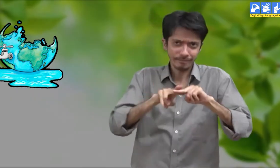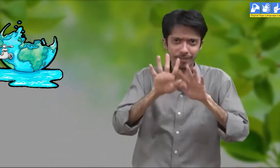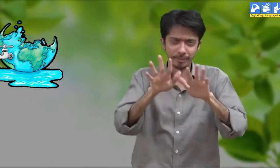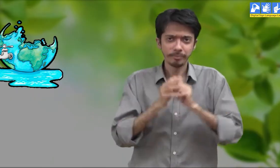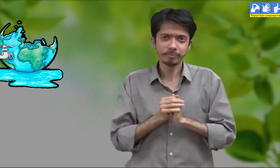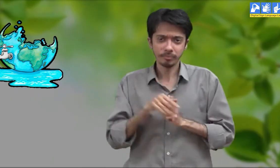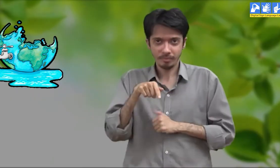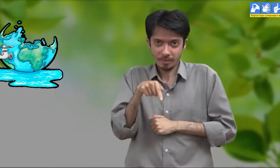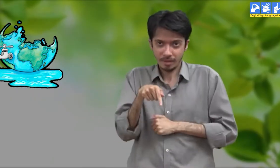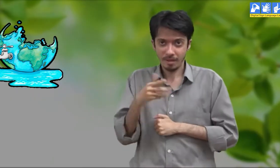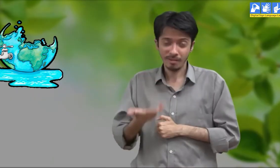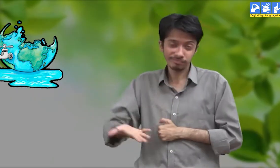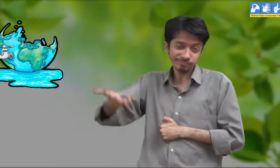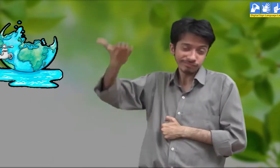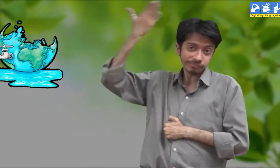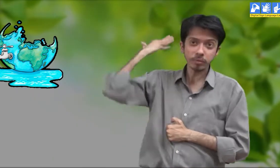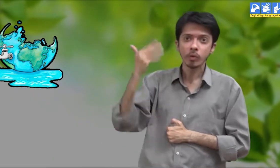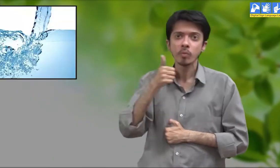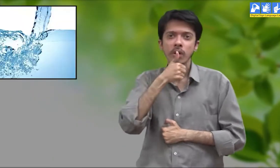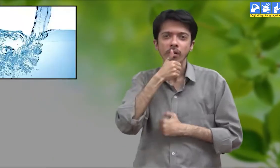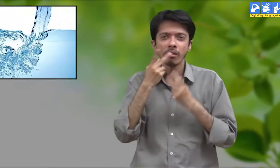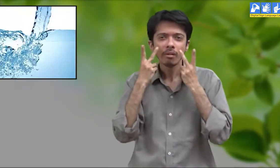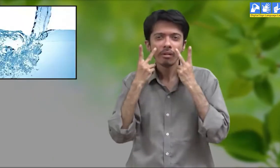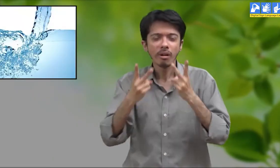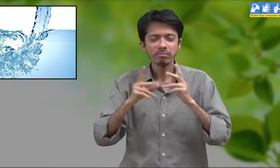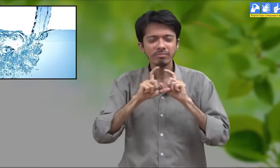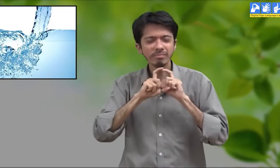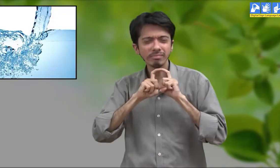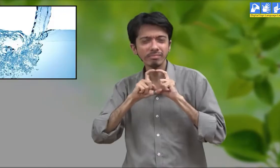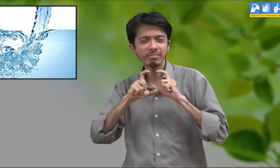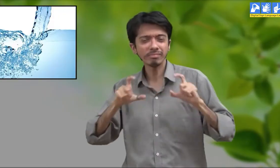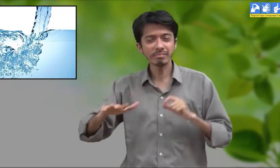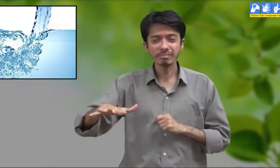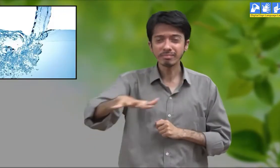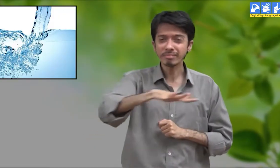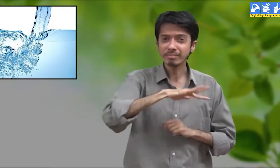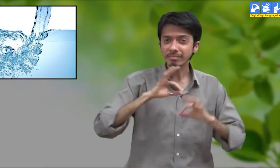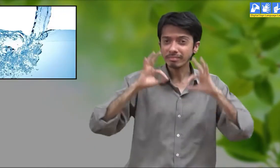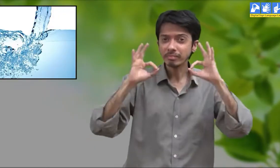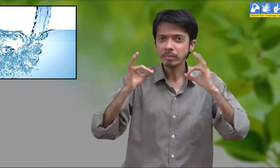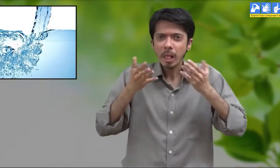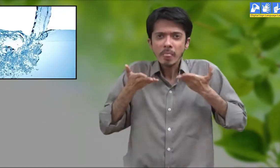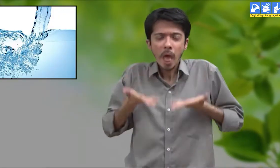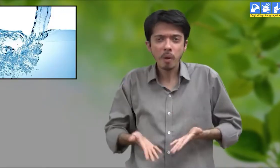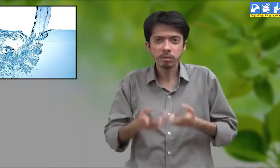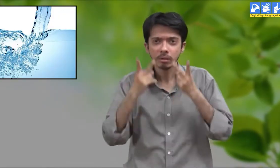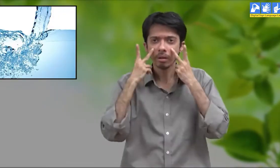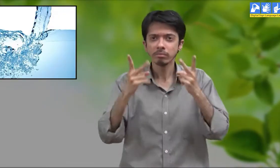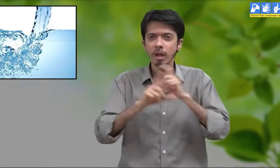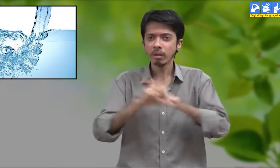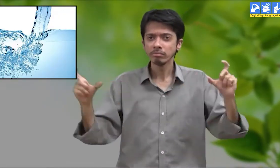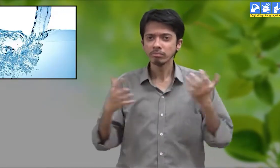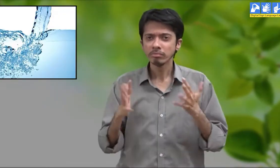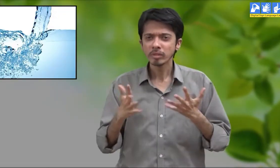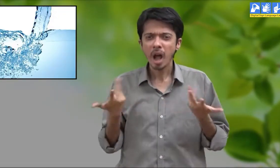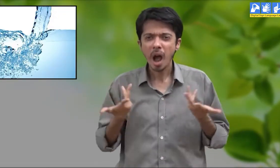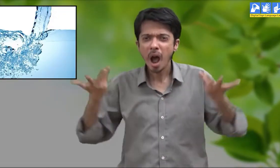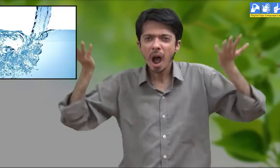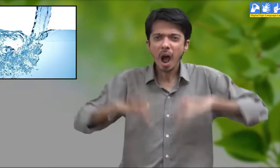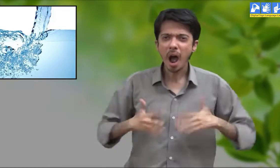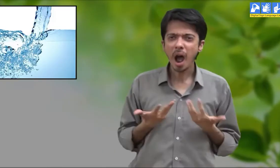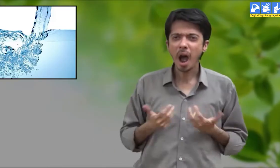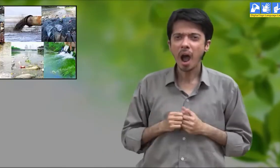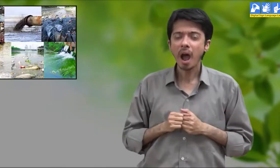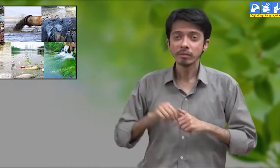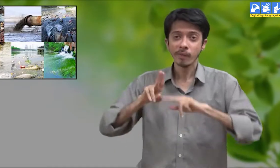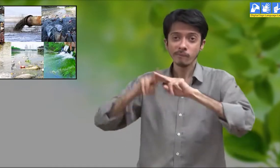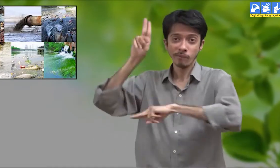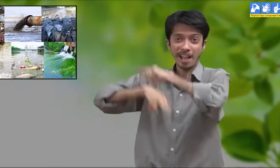Long ago, the water used to be pure and fresh but today the water is impure. How did it happen?